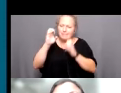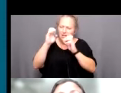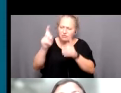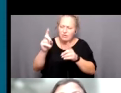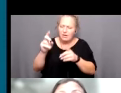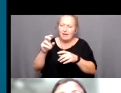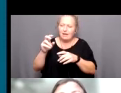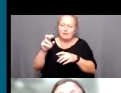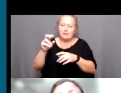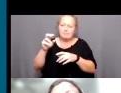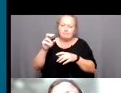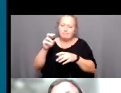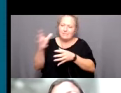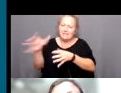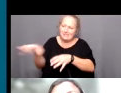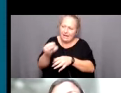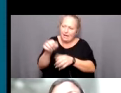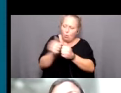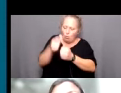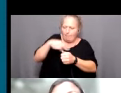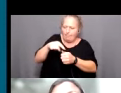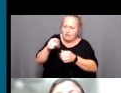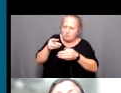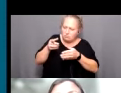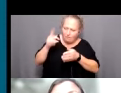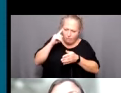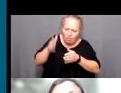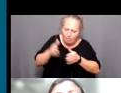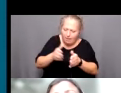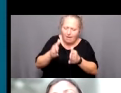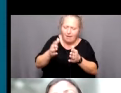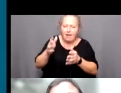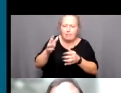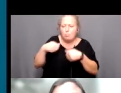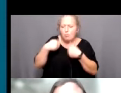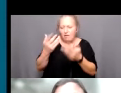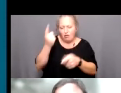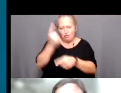along this pathway, of providing the right safeguards for their workers.